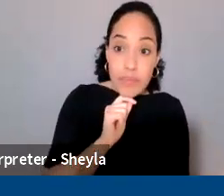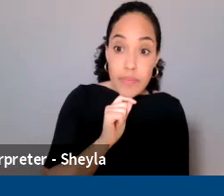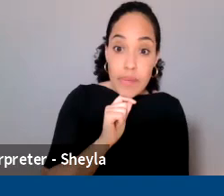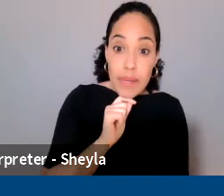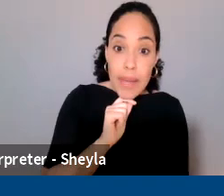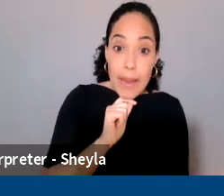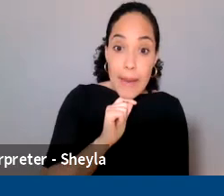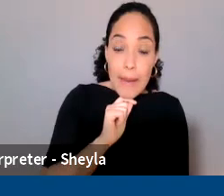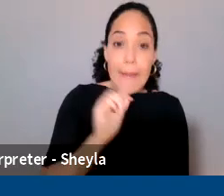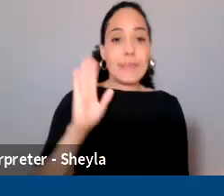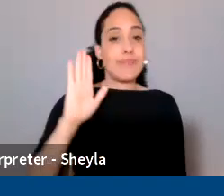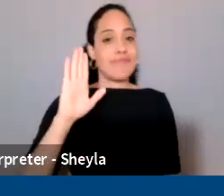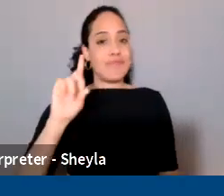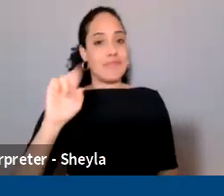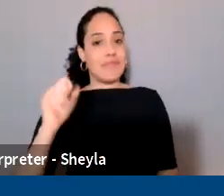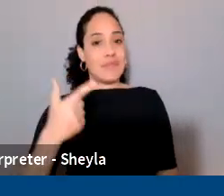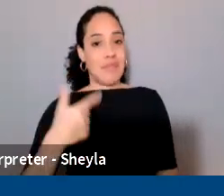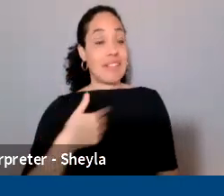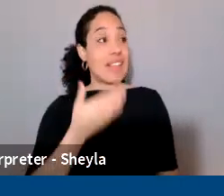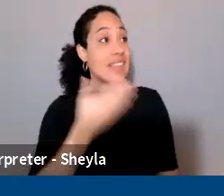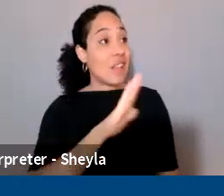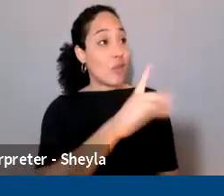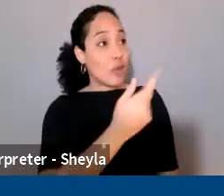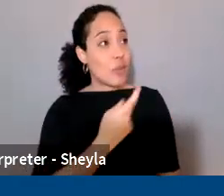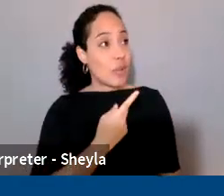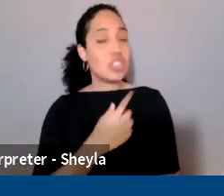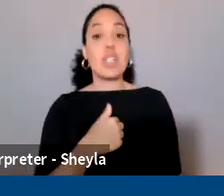hi this is Doug again uh Stephanie thank you for your question what I'll do is I'll read